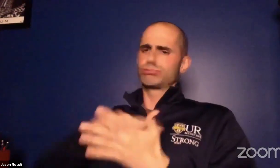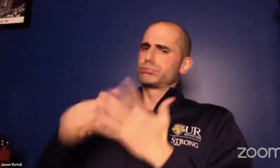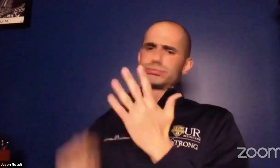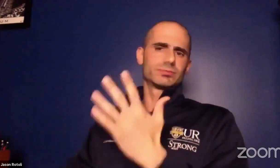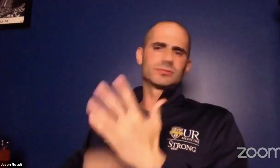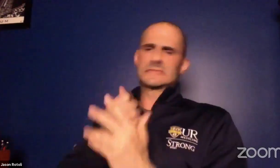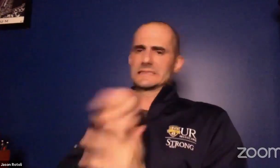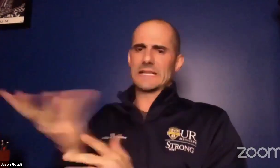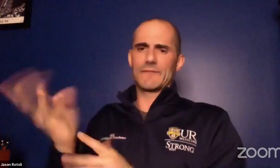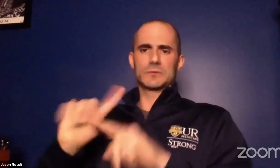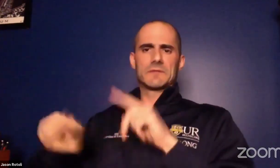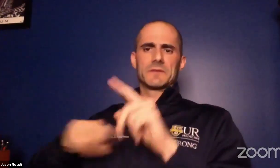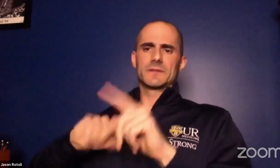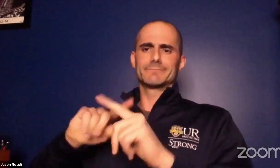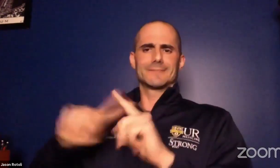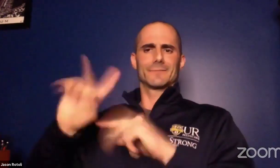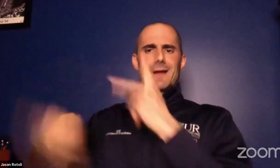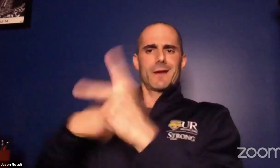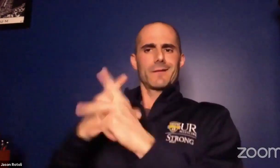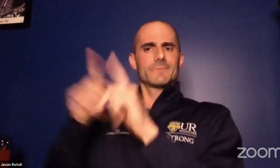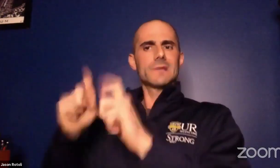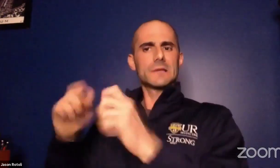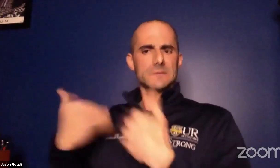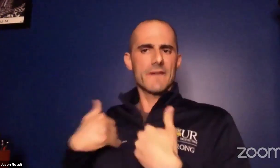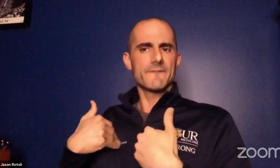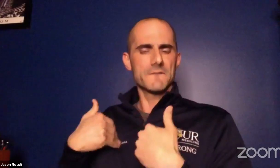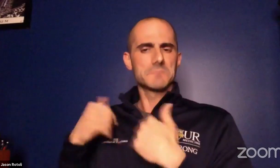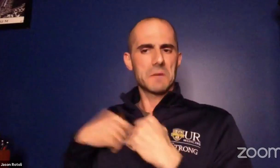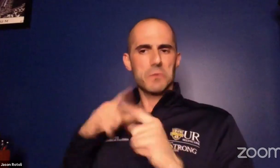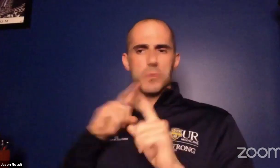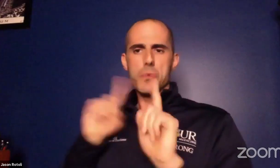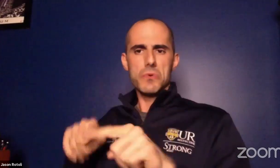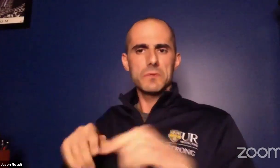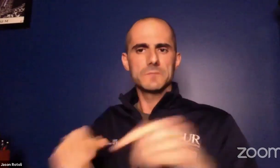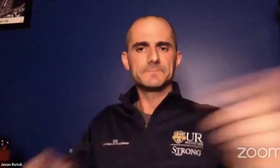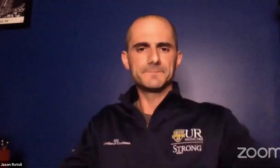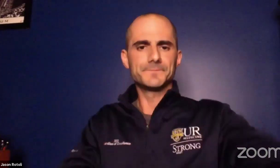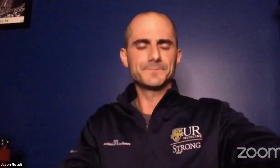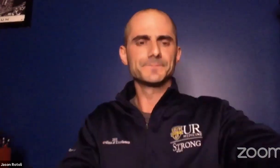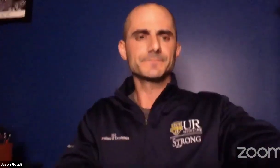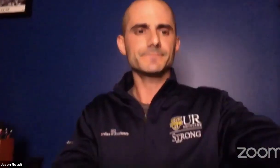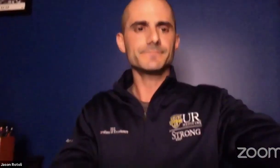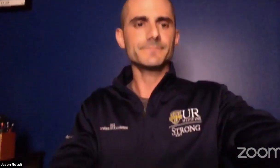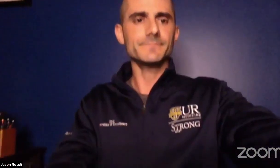bit of a wait when you go to an appointment. With urgent care it will be a